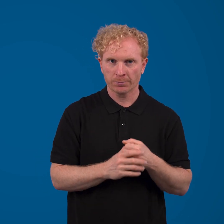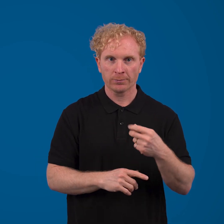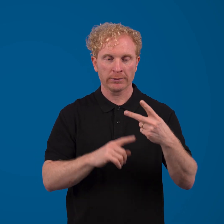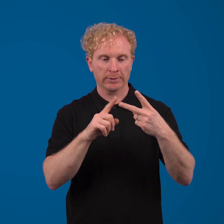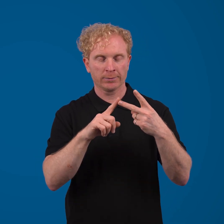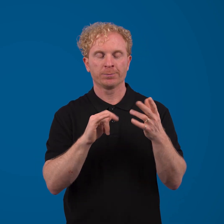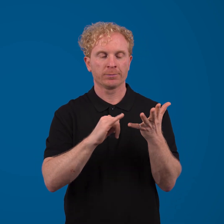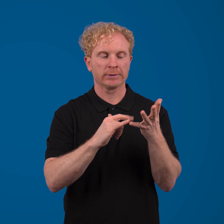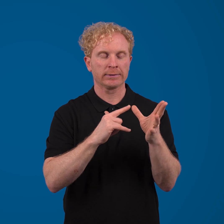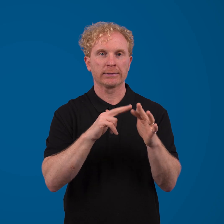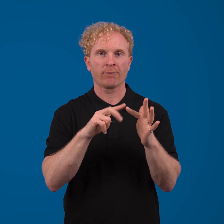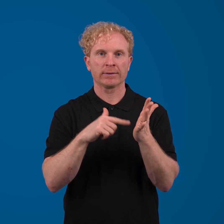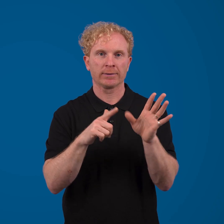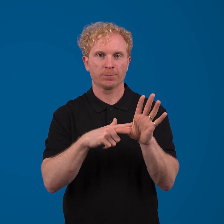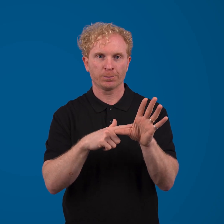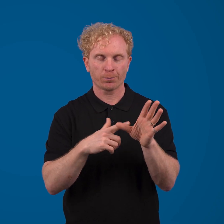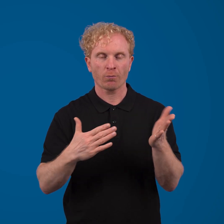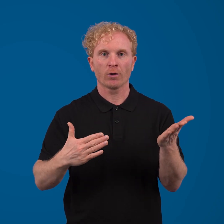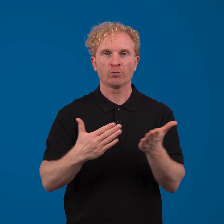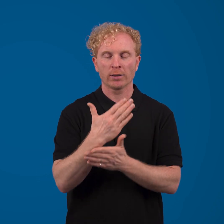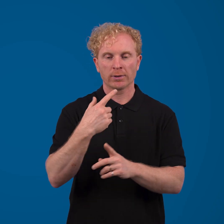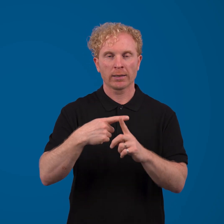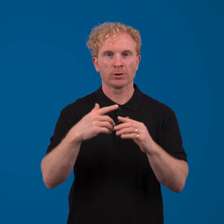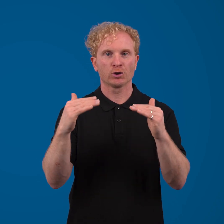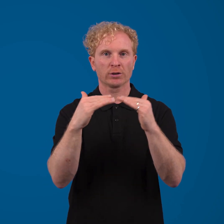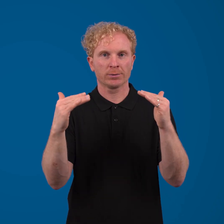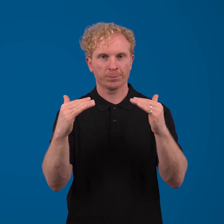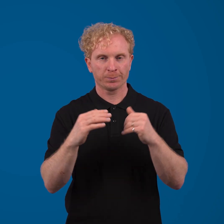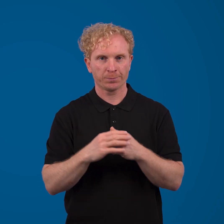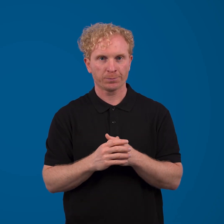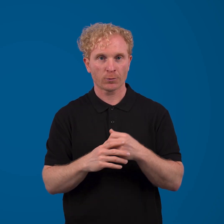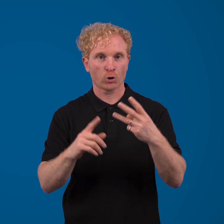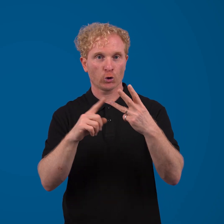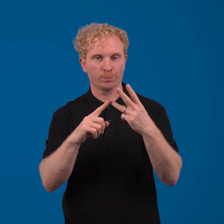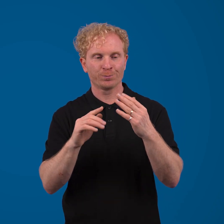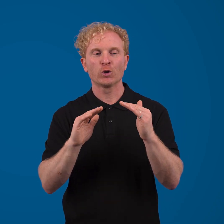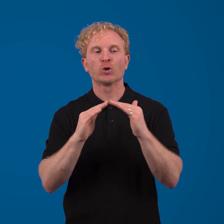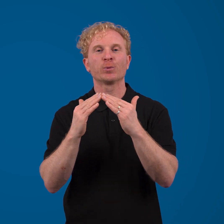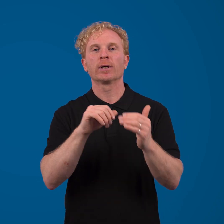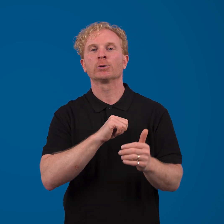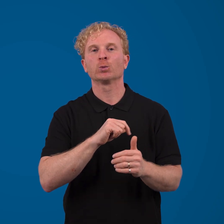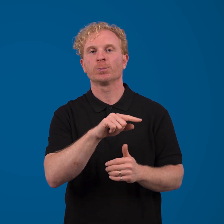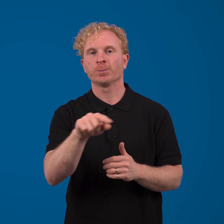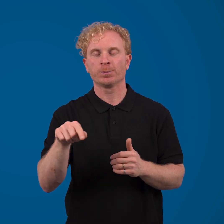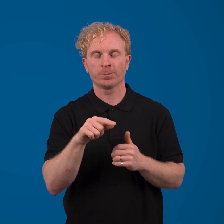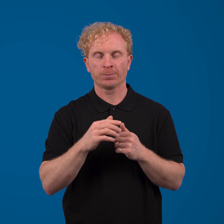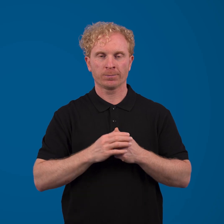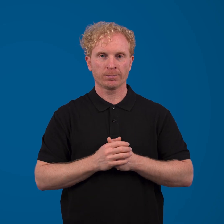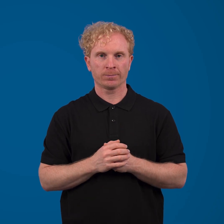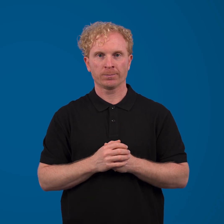• Safety, Rights and Justice • Community Attitudes